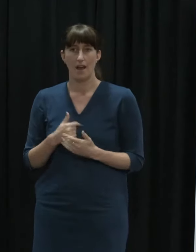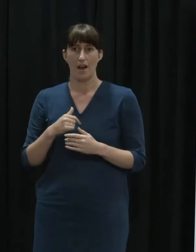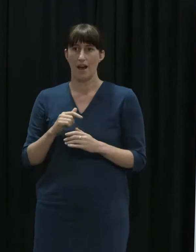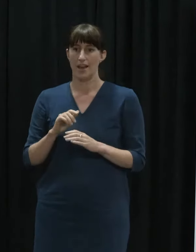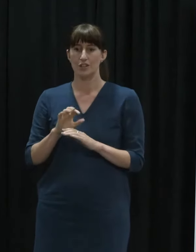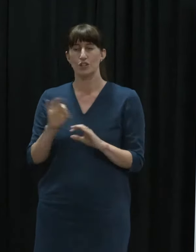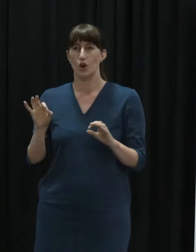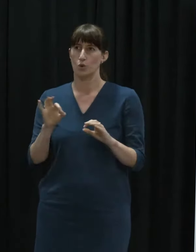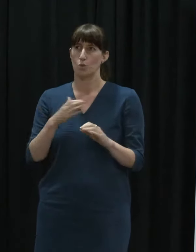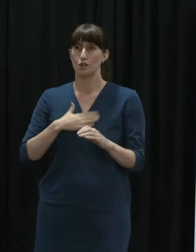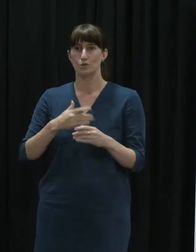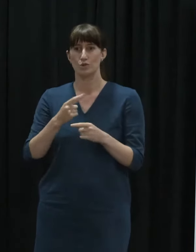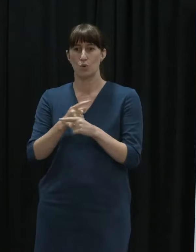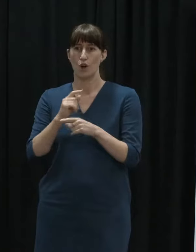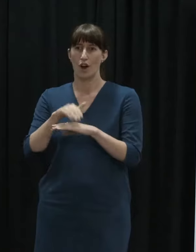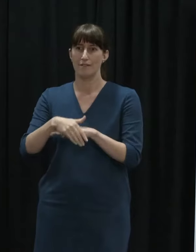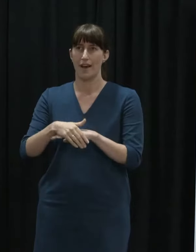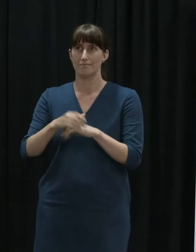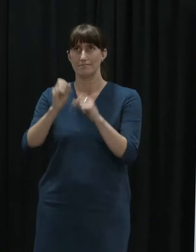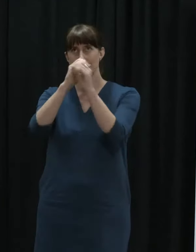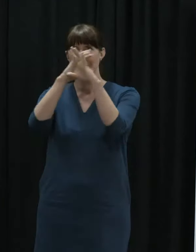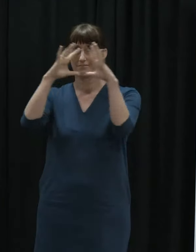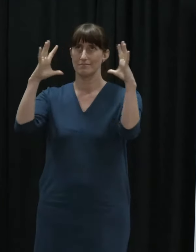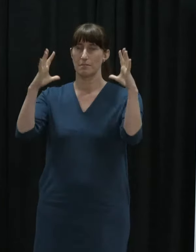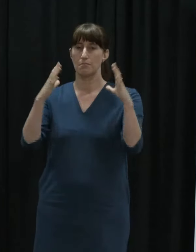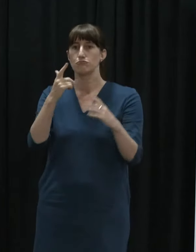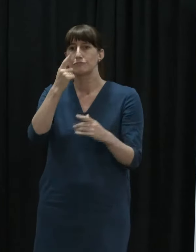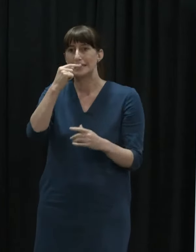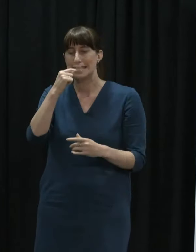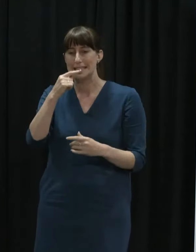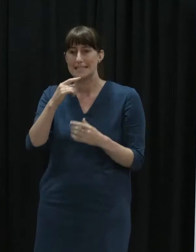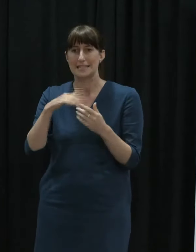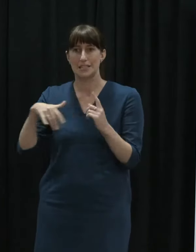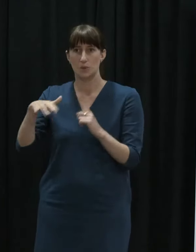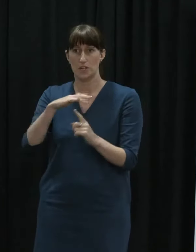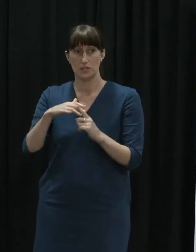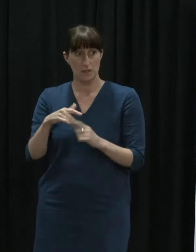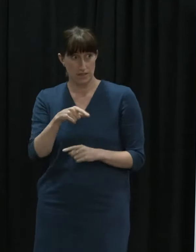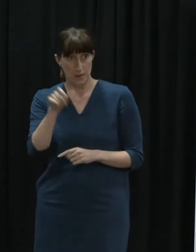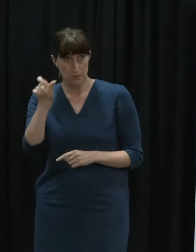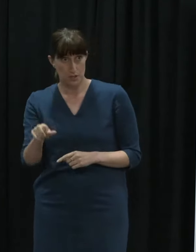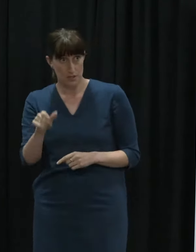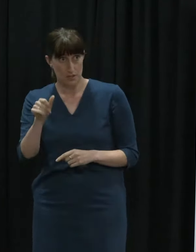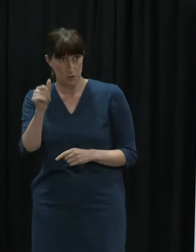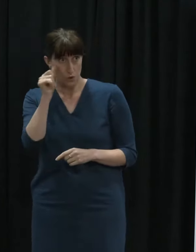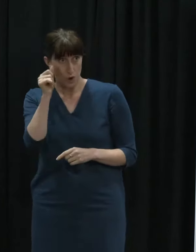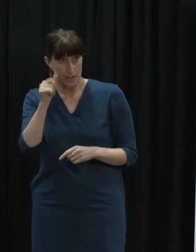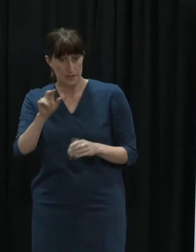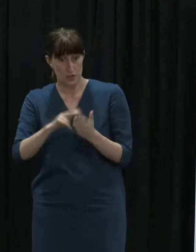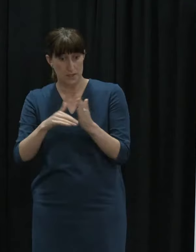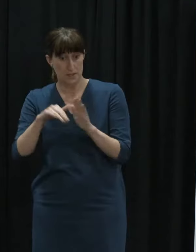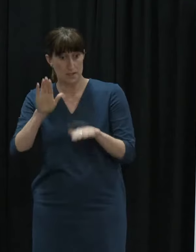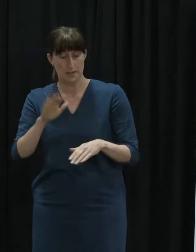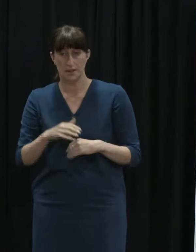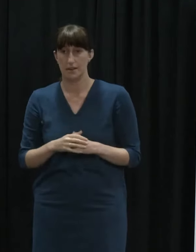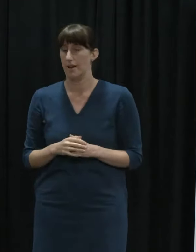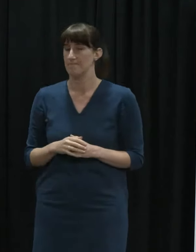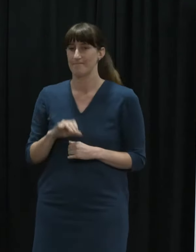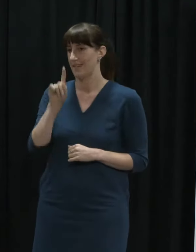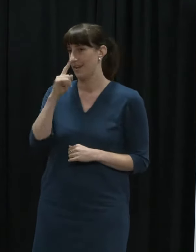take those international obligations seriously. I try to avoid getting into hypotheticals with national security issues.